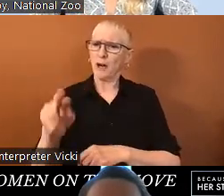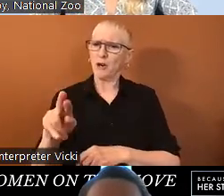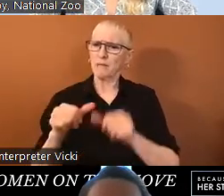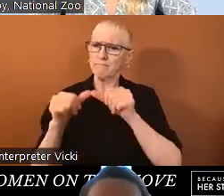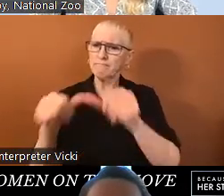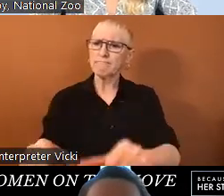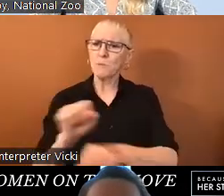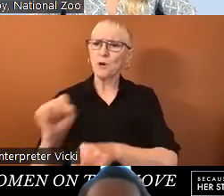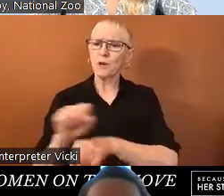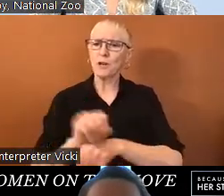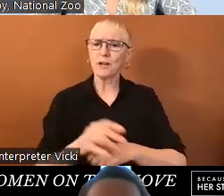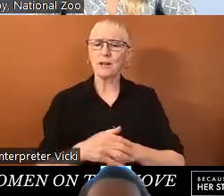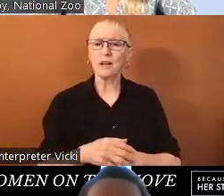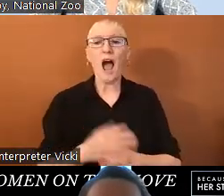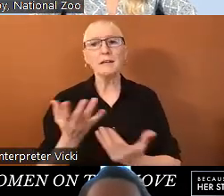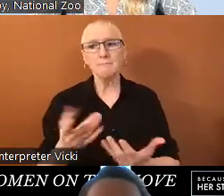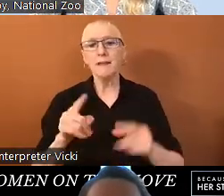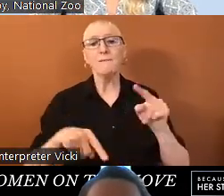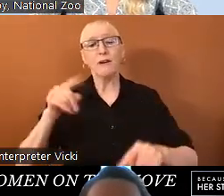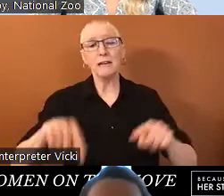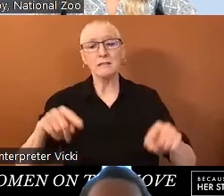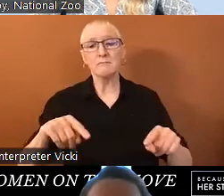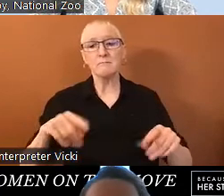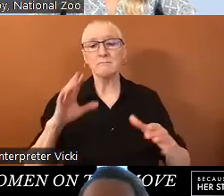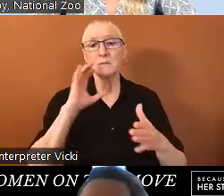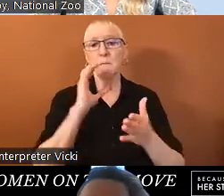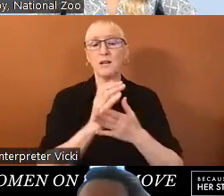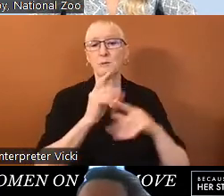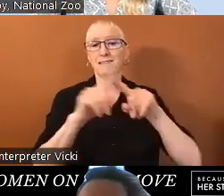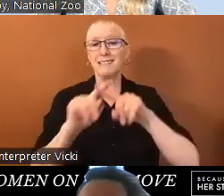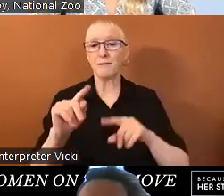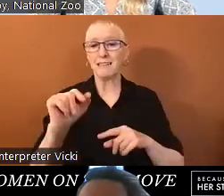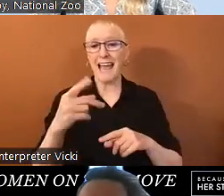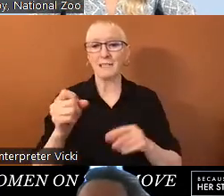Kim: So it kind of varies. Um, the picture with all the tags, the smaller the tag the smaller the battery.